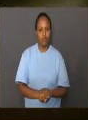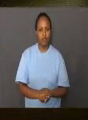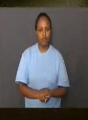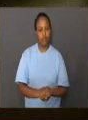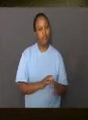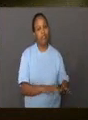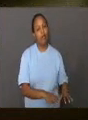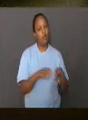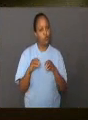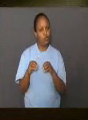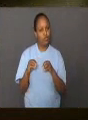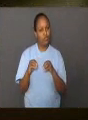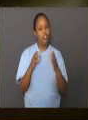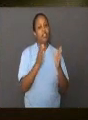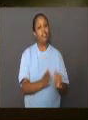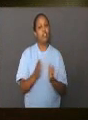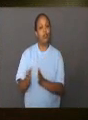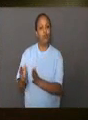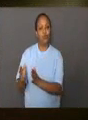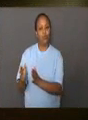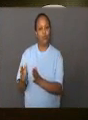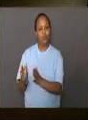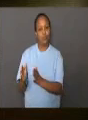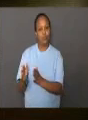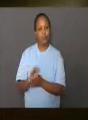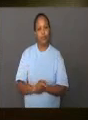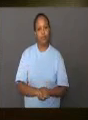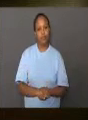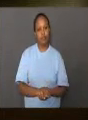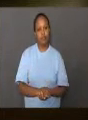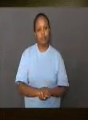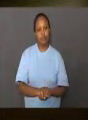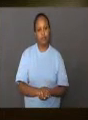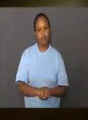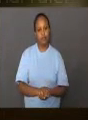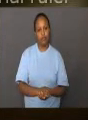students let's get ready